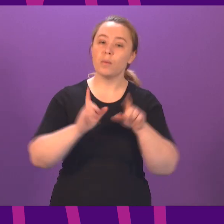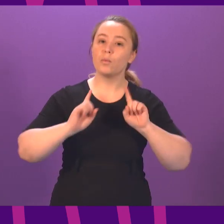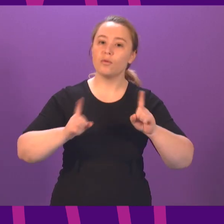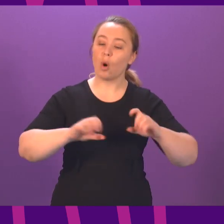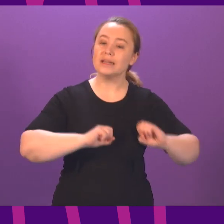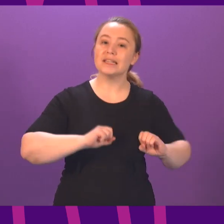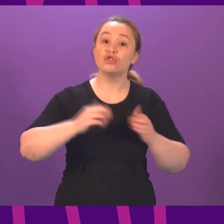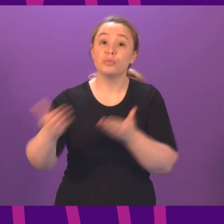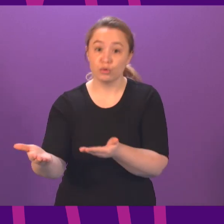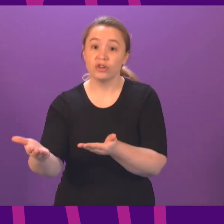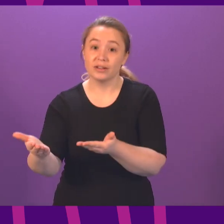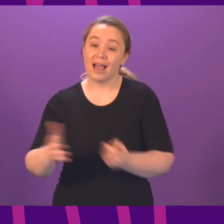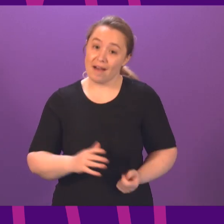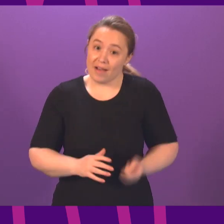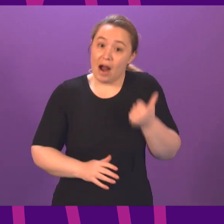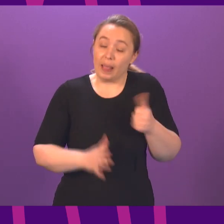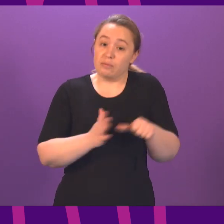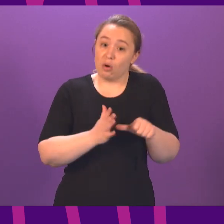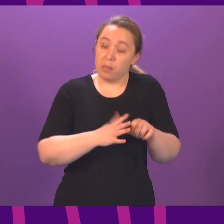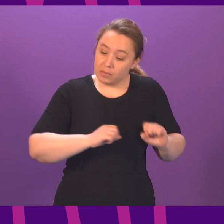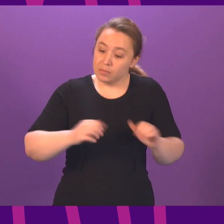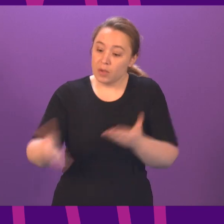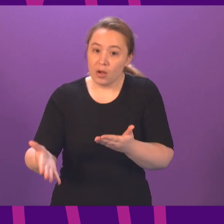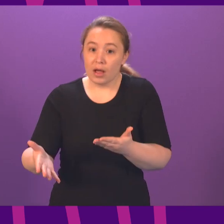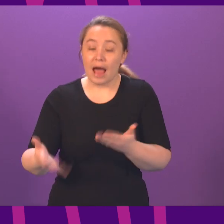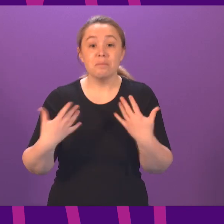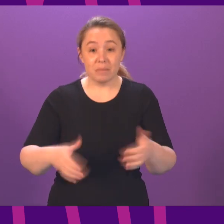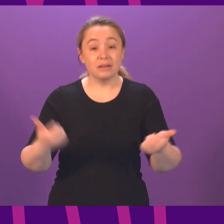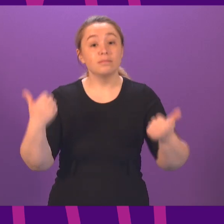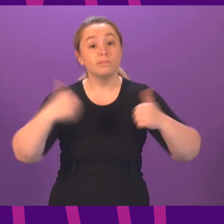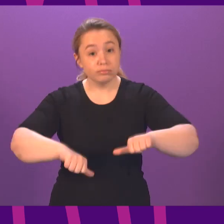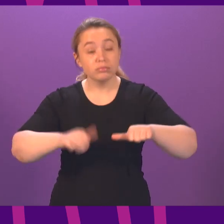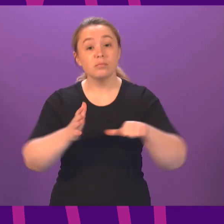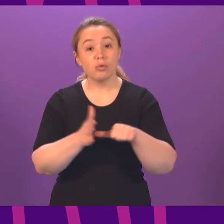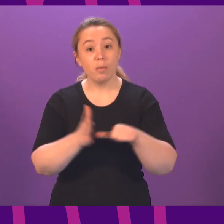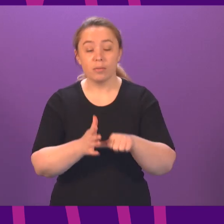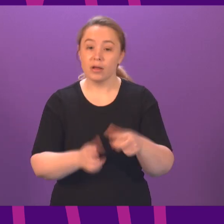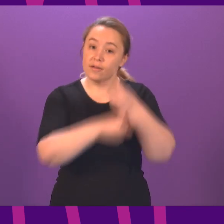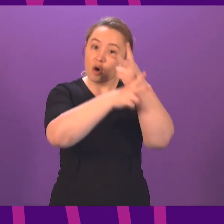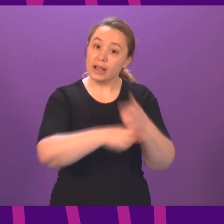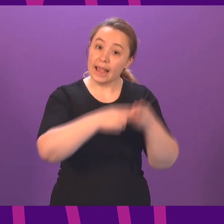of PPE early on, which we took early action to resolve. In addition, guidance was in place